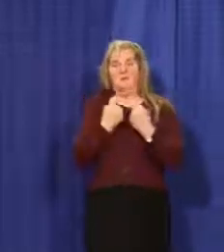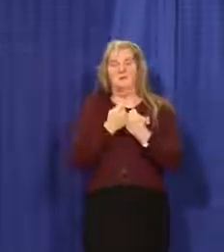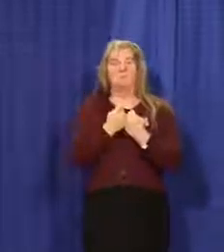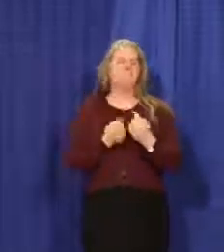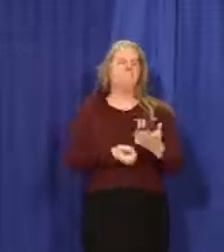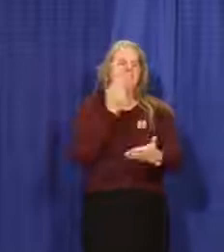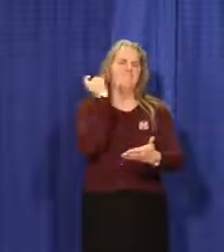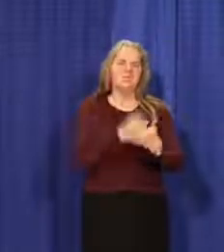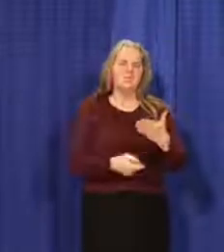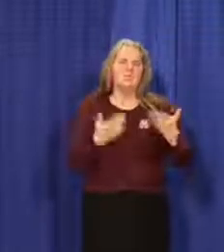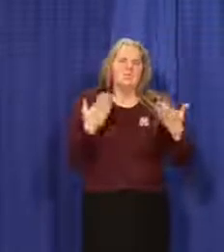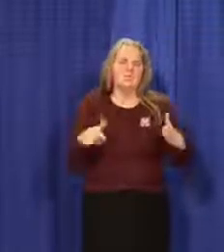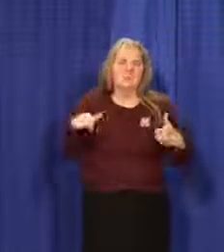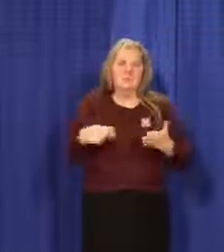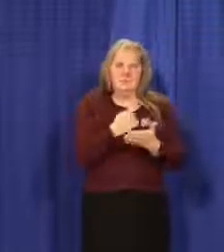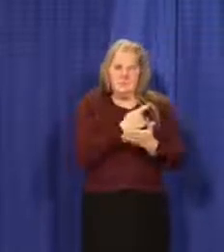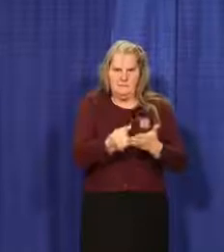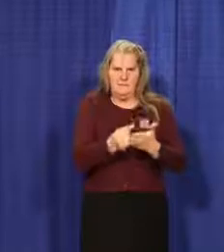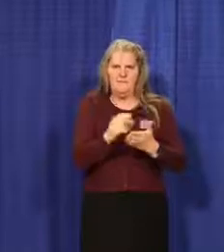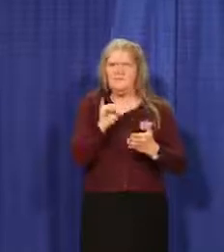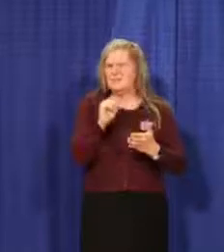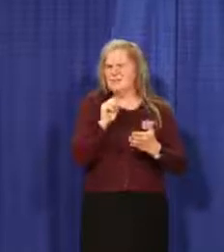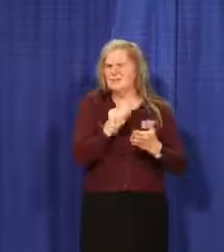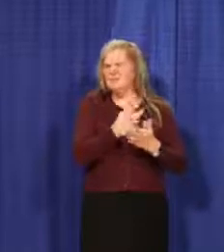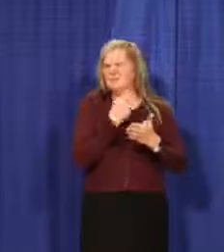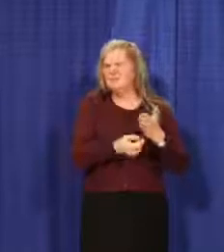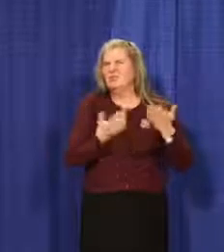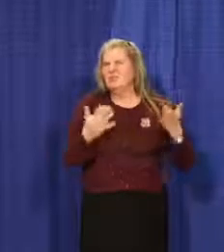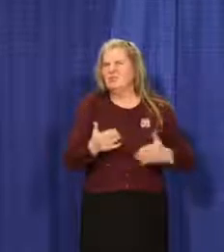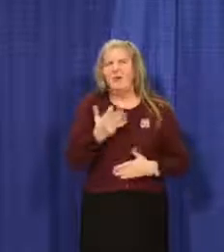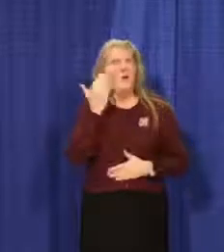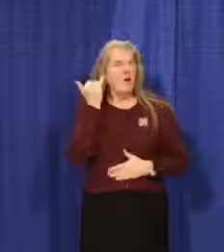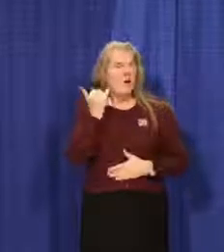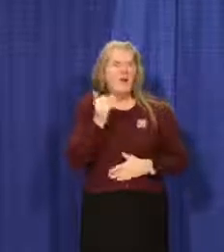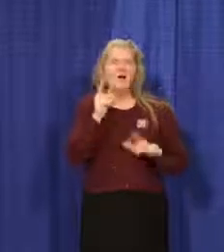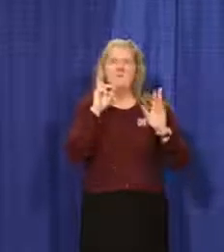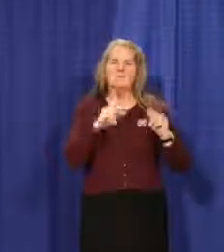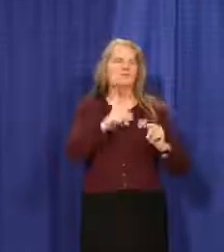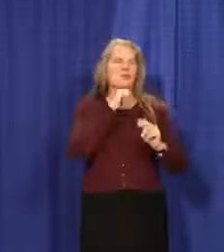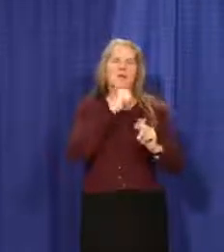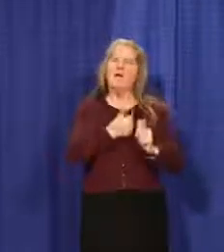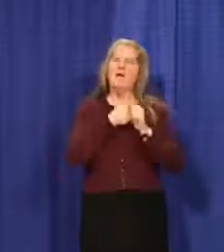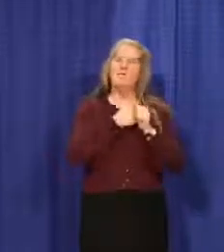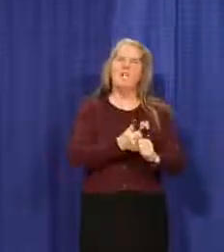This week our enforcement team laid another charge under the civil emergency measures act for failure to self isolate as